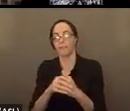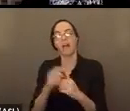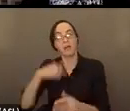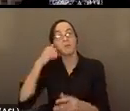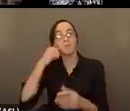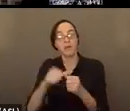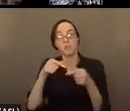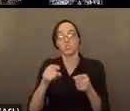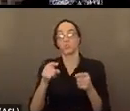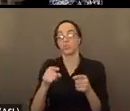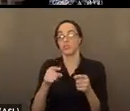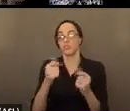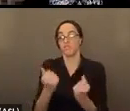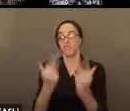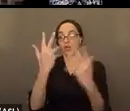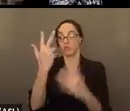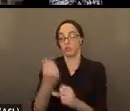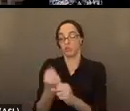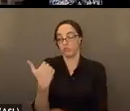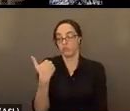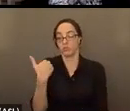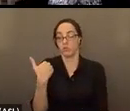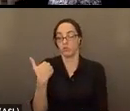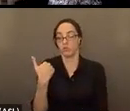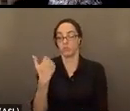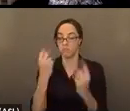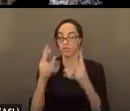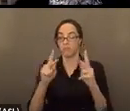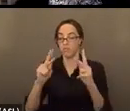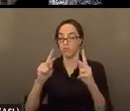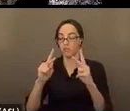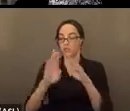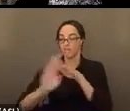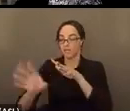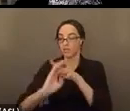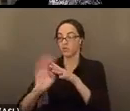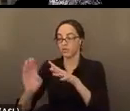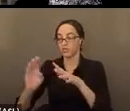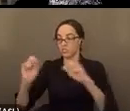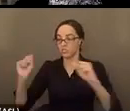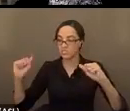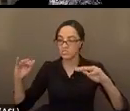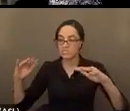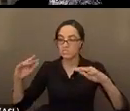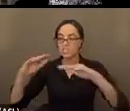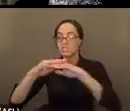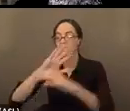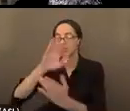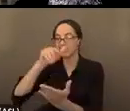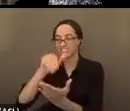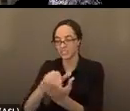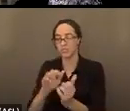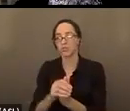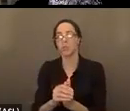one of the number one issues um that we worked on was getting people's prescription drugs filled